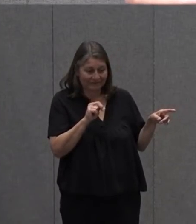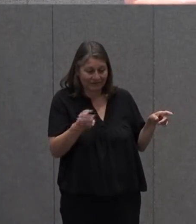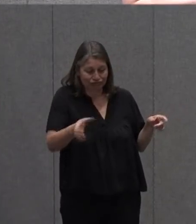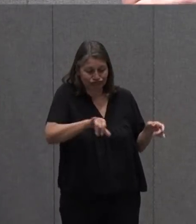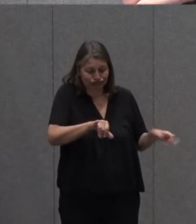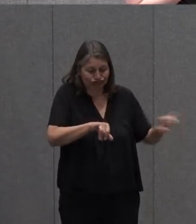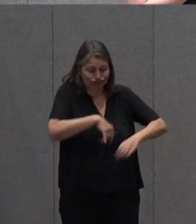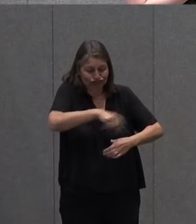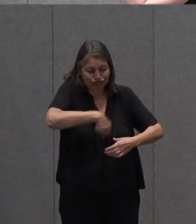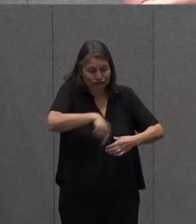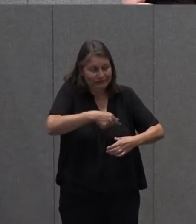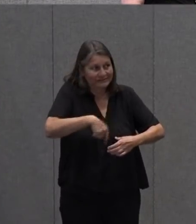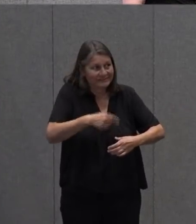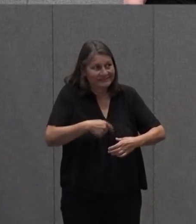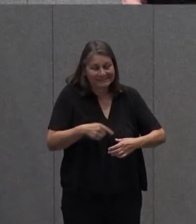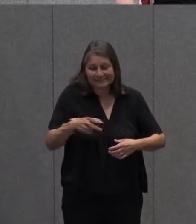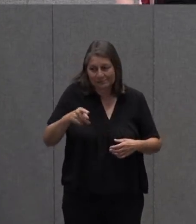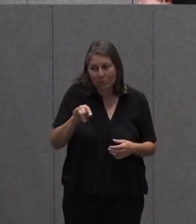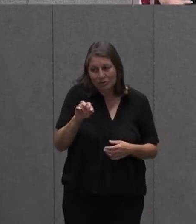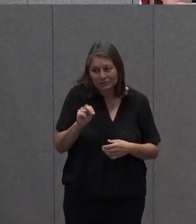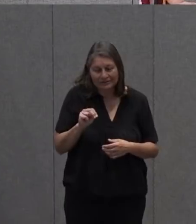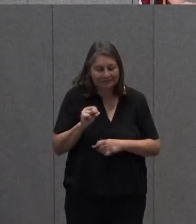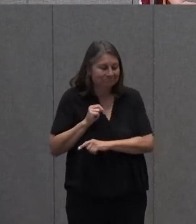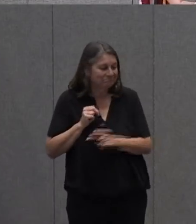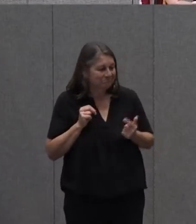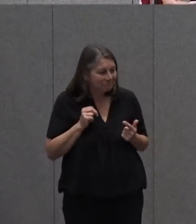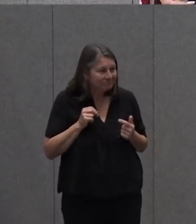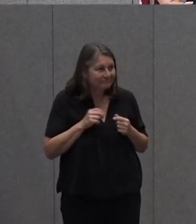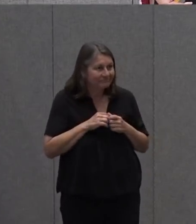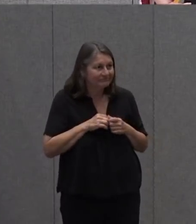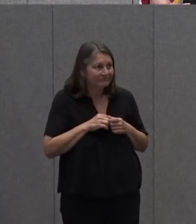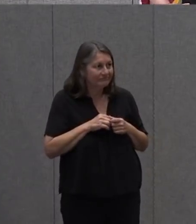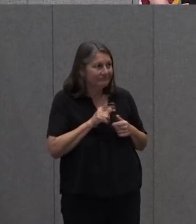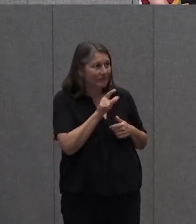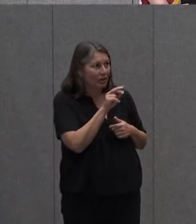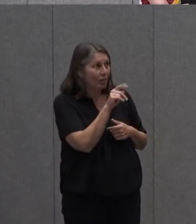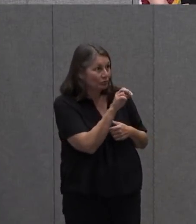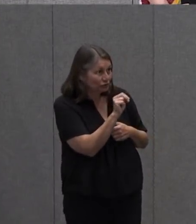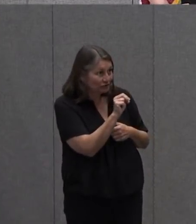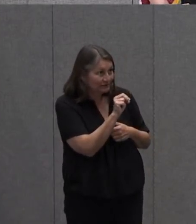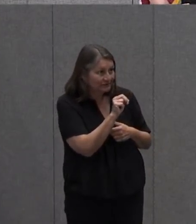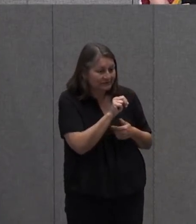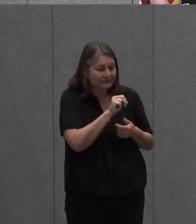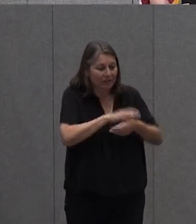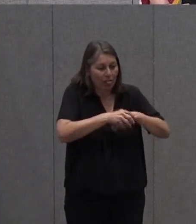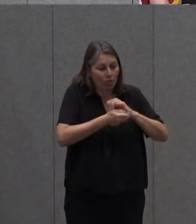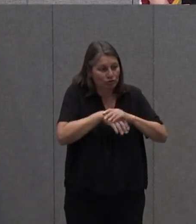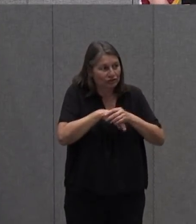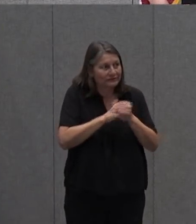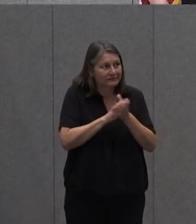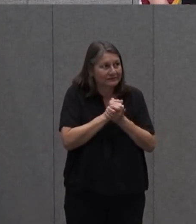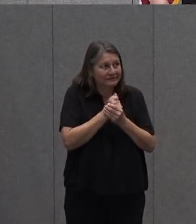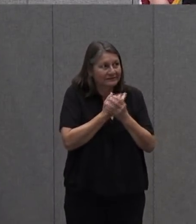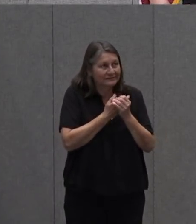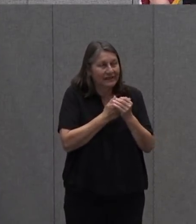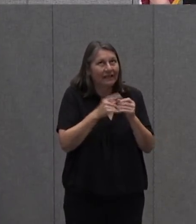Well, okay. Back to you Ms. Lori. Lotion. Lotion, okay. And I think I'm actually out now.